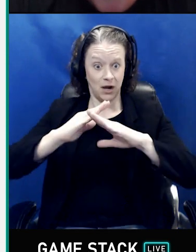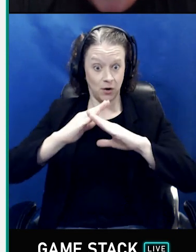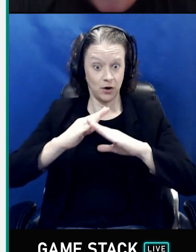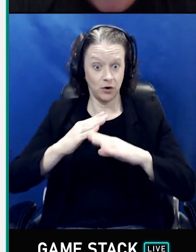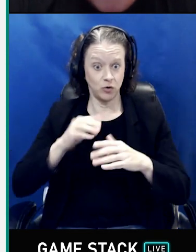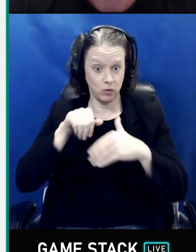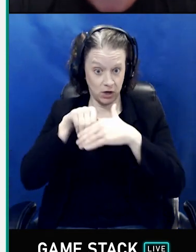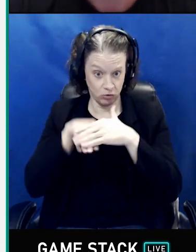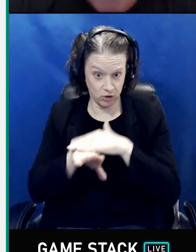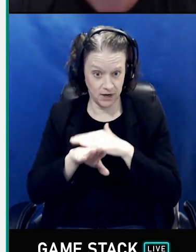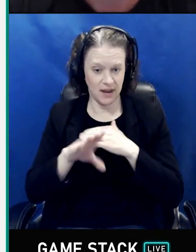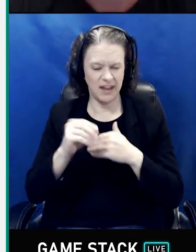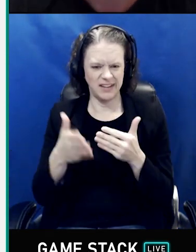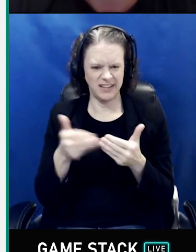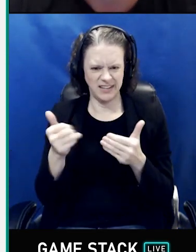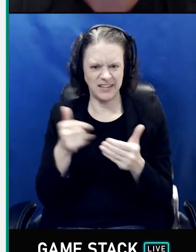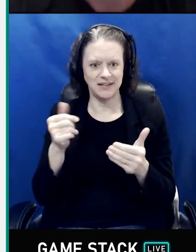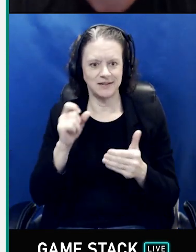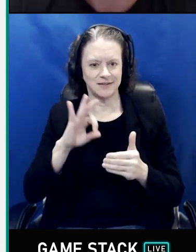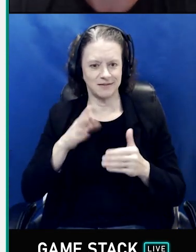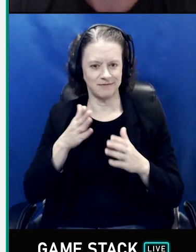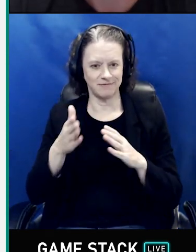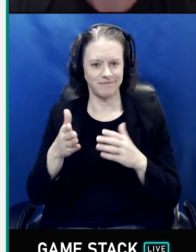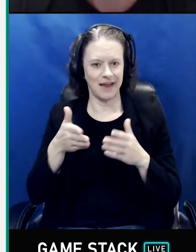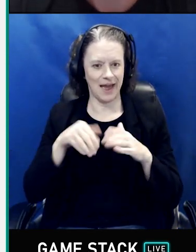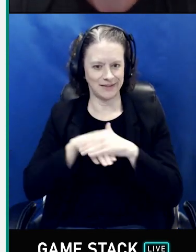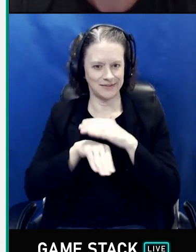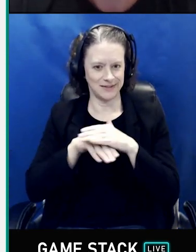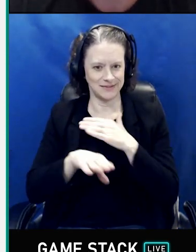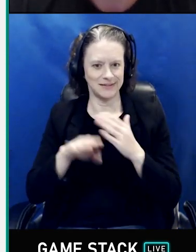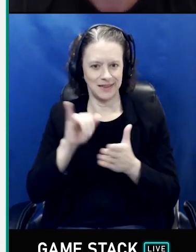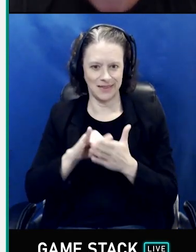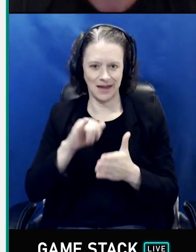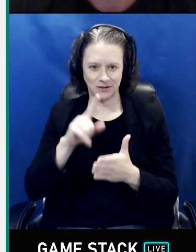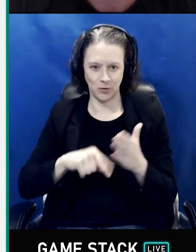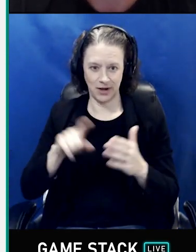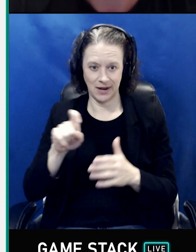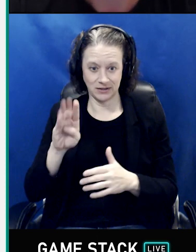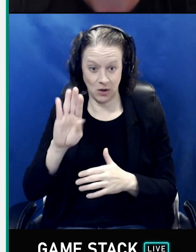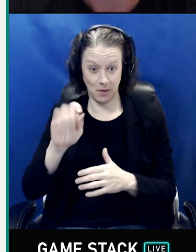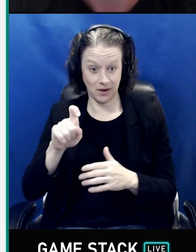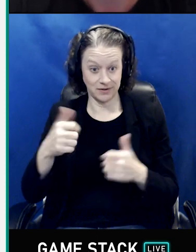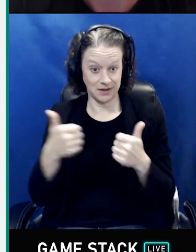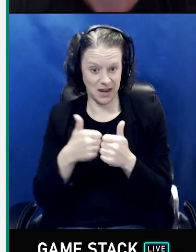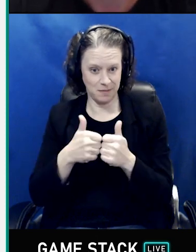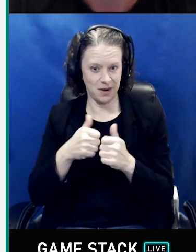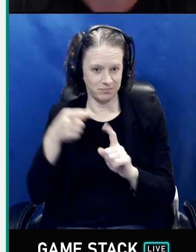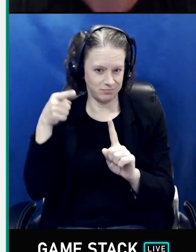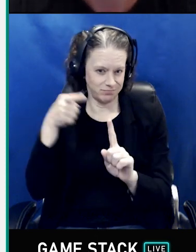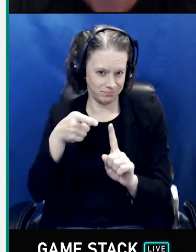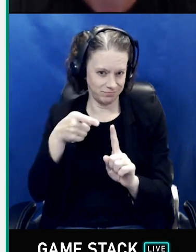is what Xbox Game Streaming is all about. Our promise to customers is to allow them to play